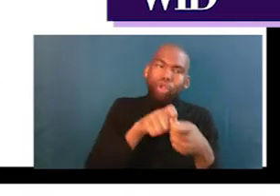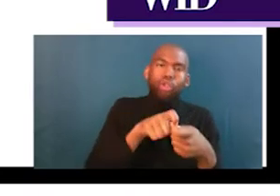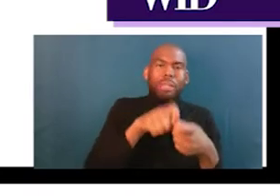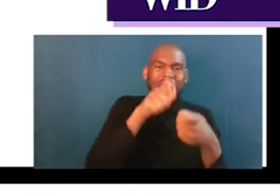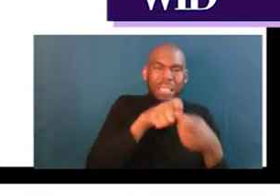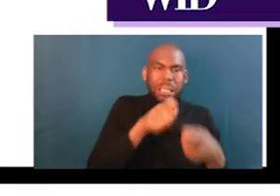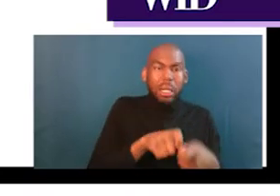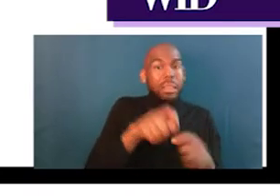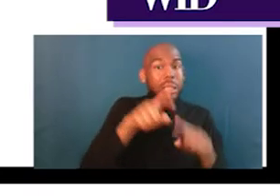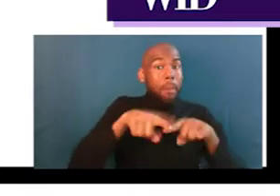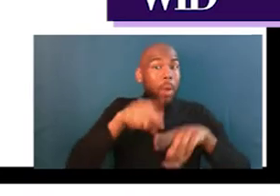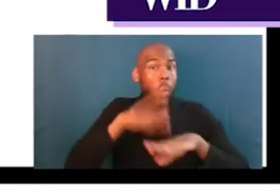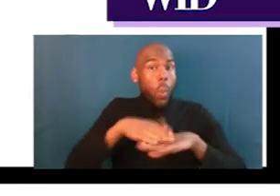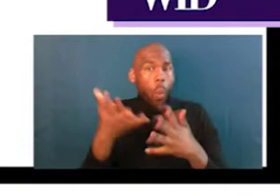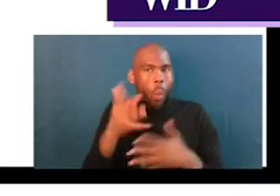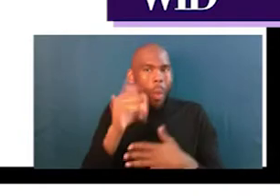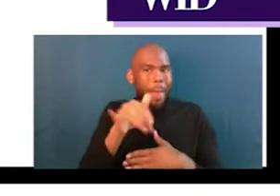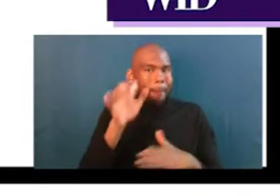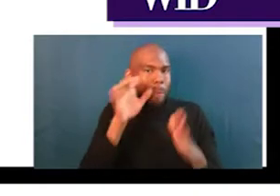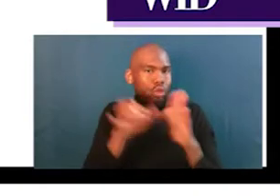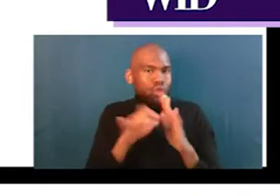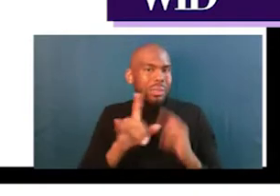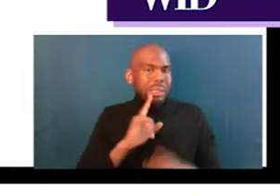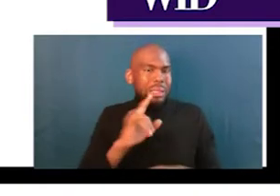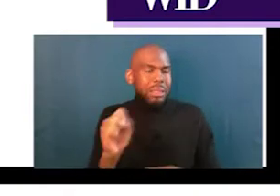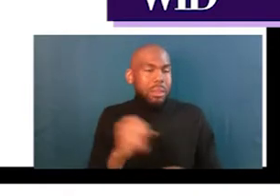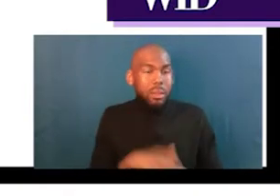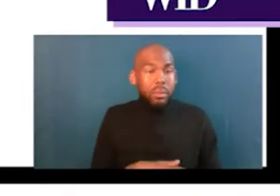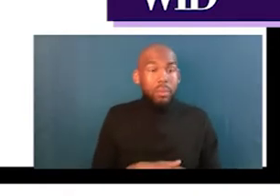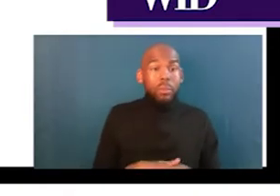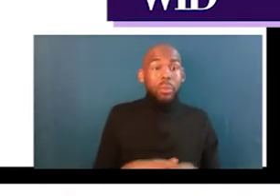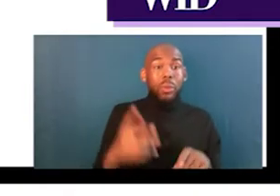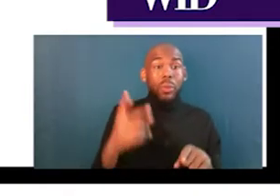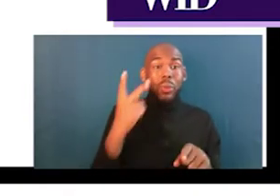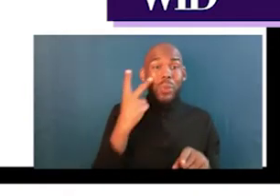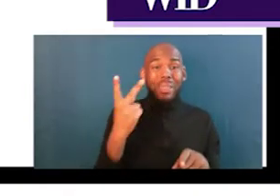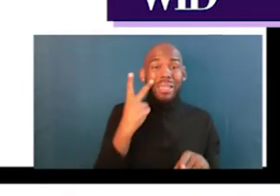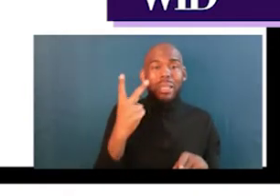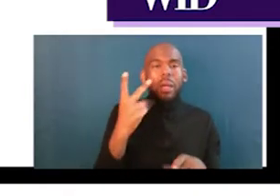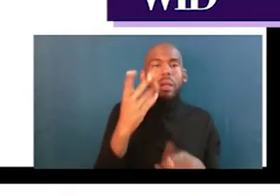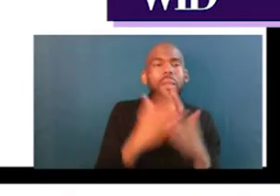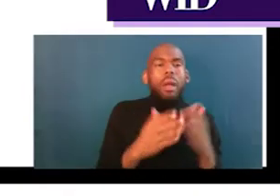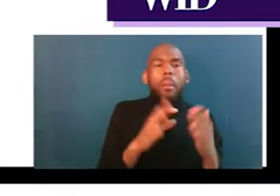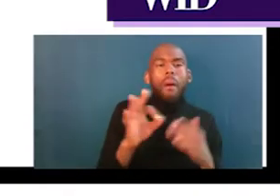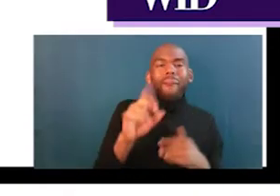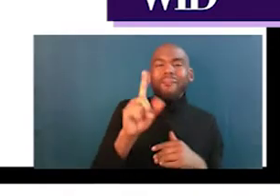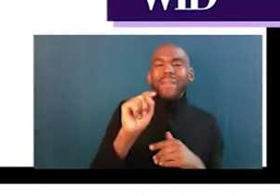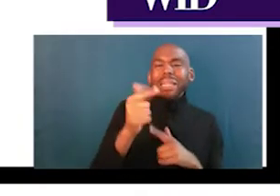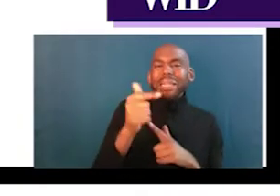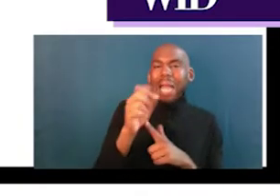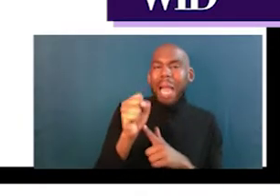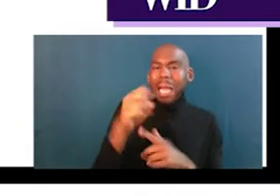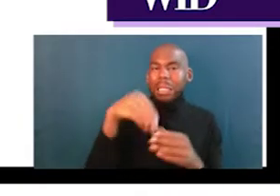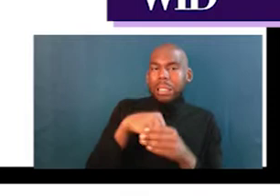no need to say photo or image of because that's inferred from the image tag in the back end code.